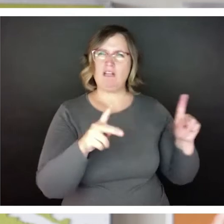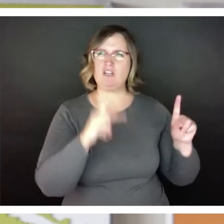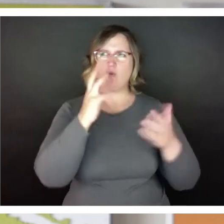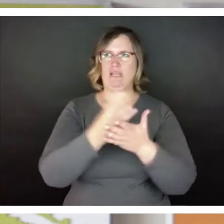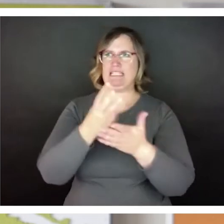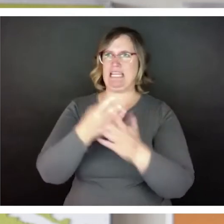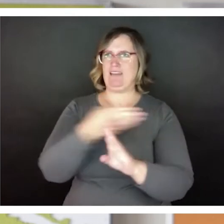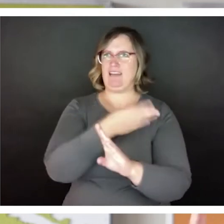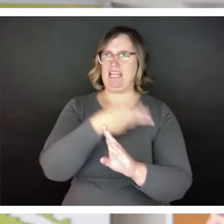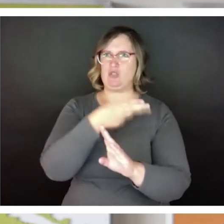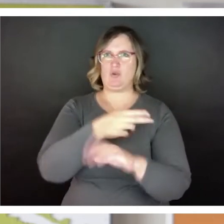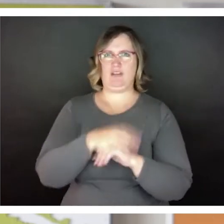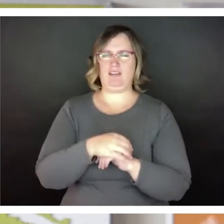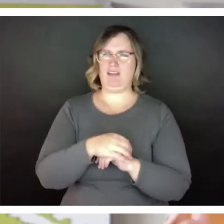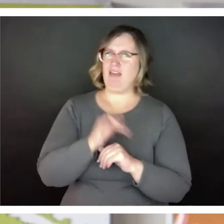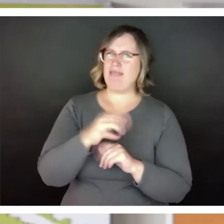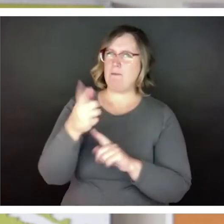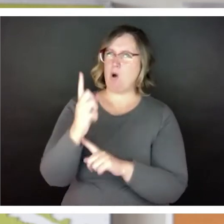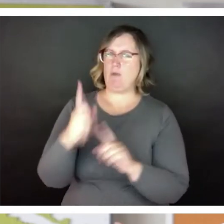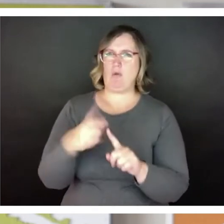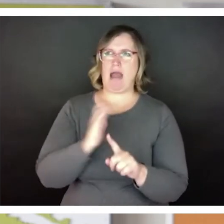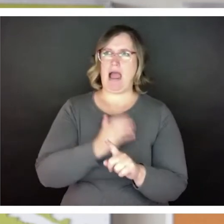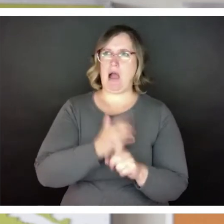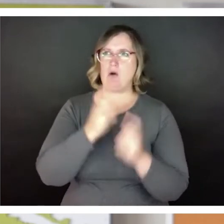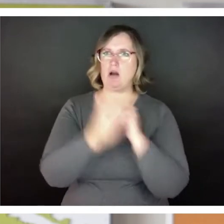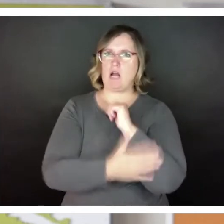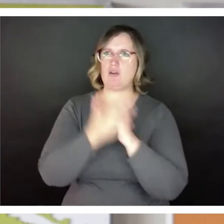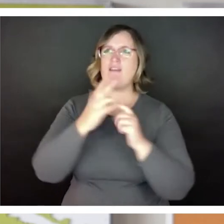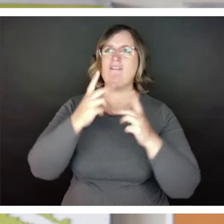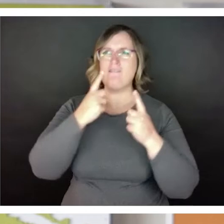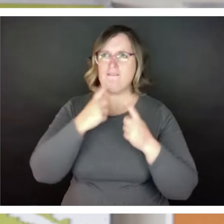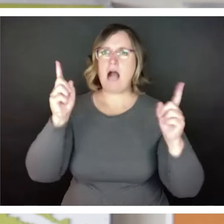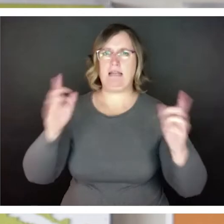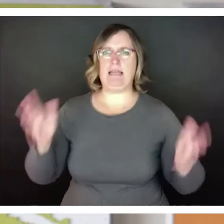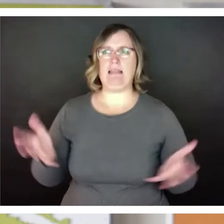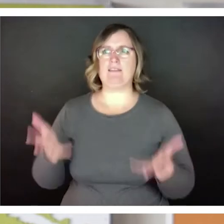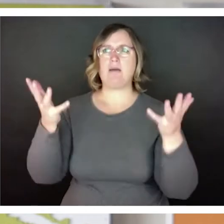That precious moment, when our country finally lives up to its founding ideals.